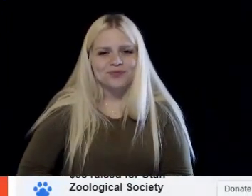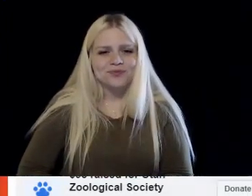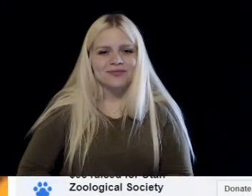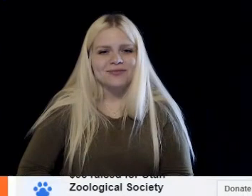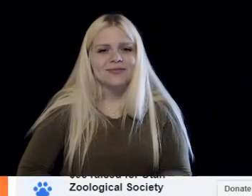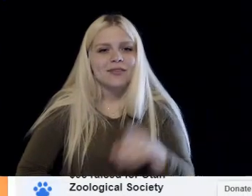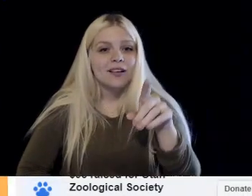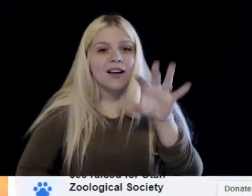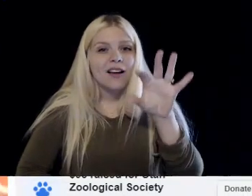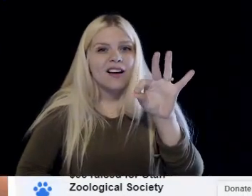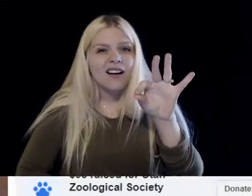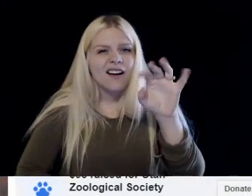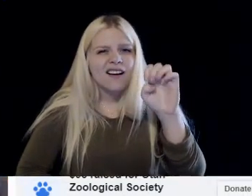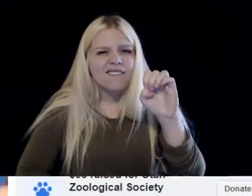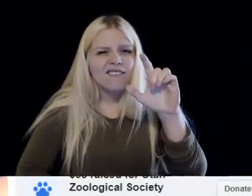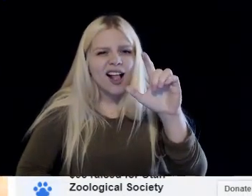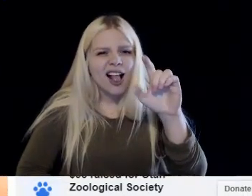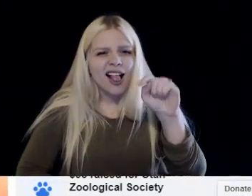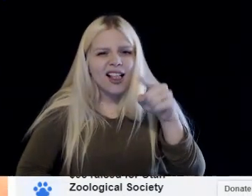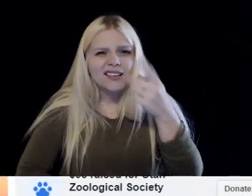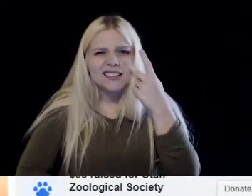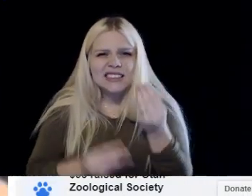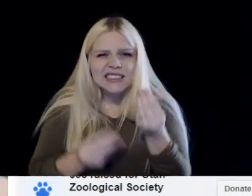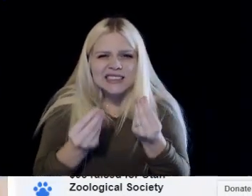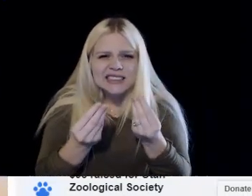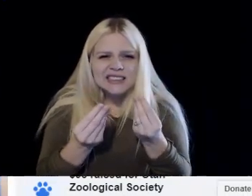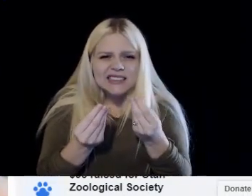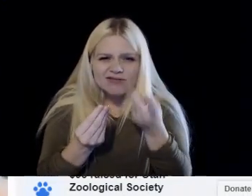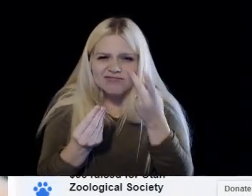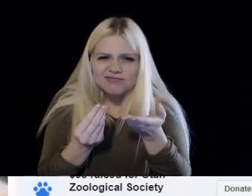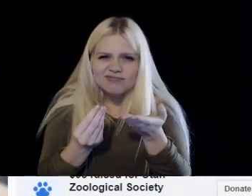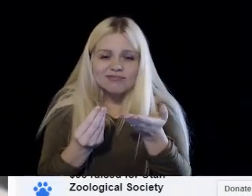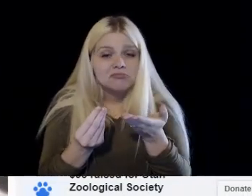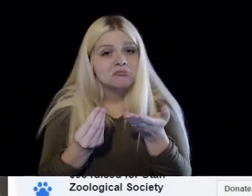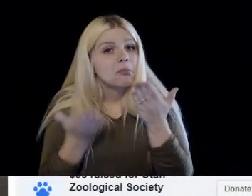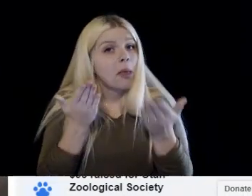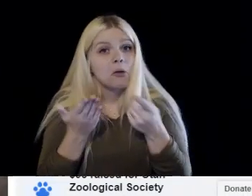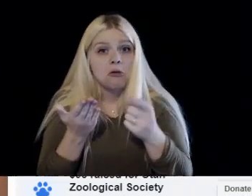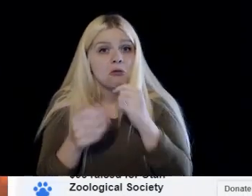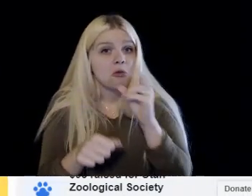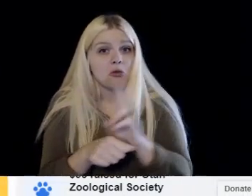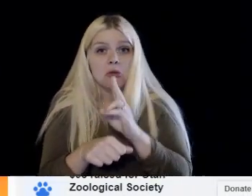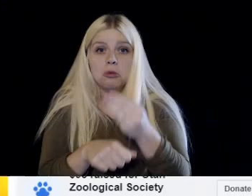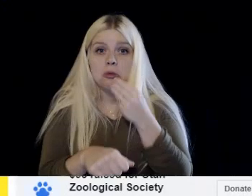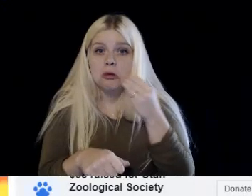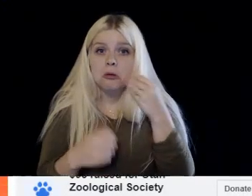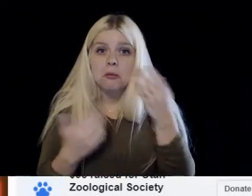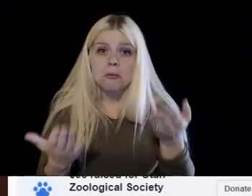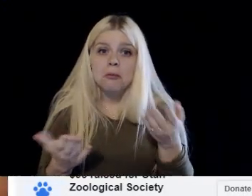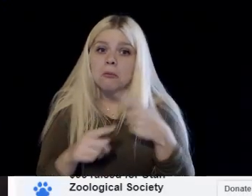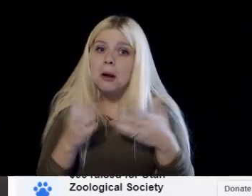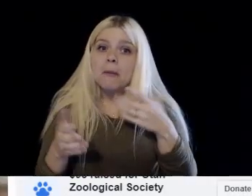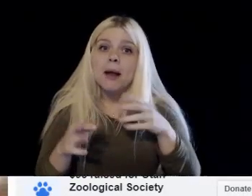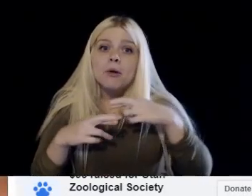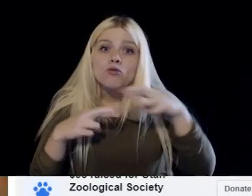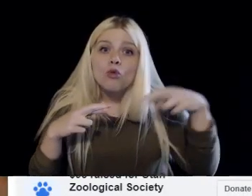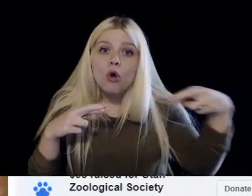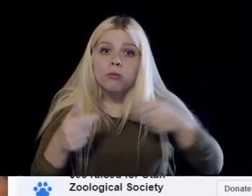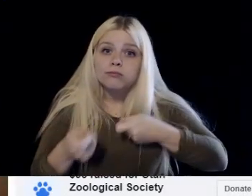necessarily use felt with their pets at home, but maybe you use like a tug-rope. Erica: Tug-rope, sure!